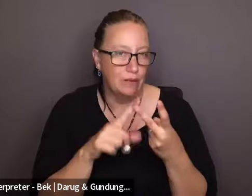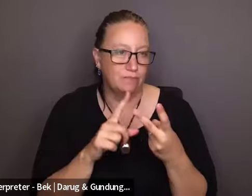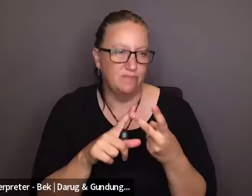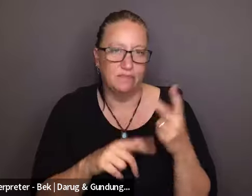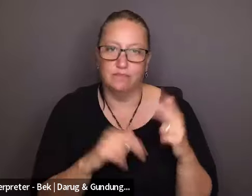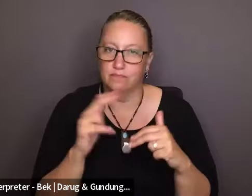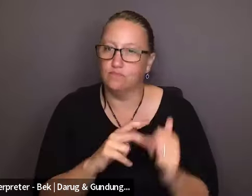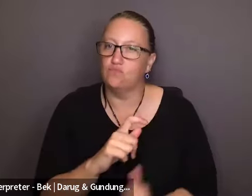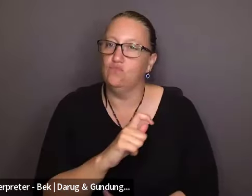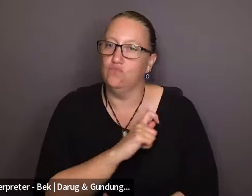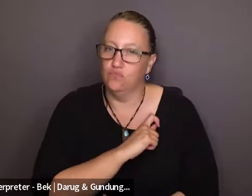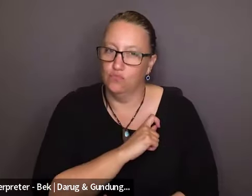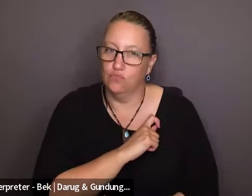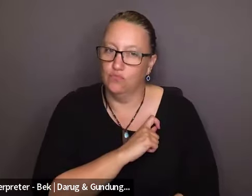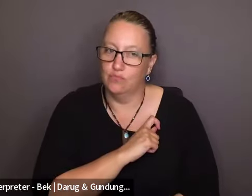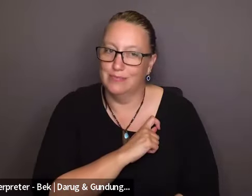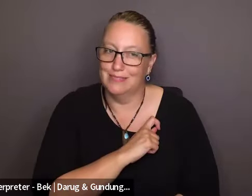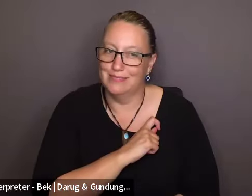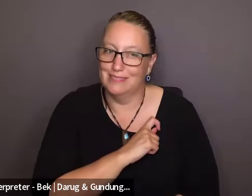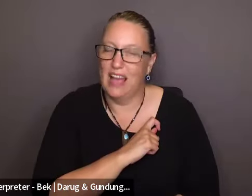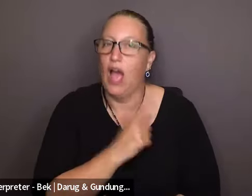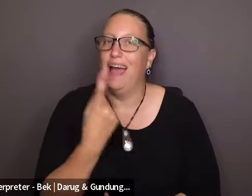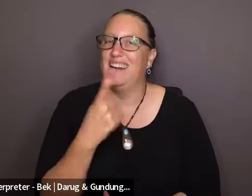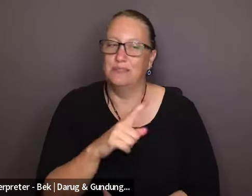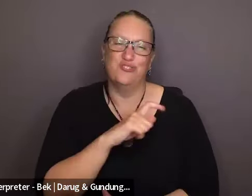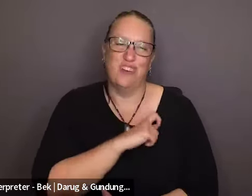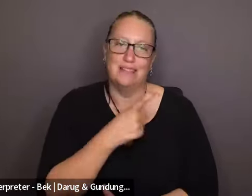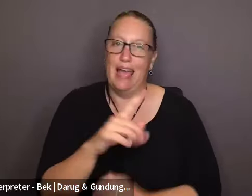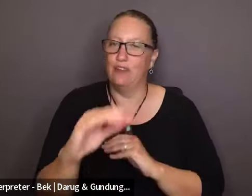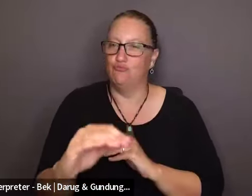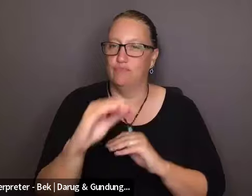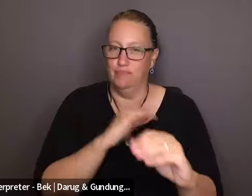priorities and interpretation throughout the